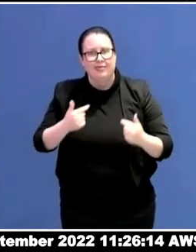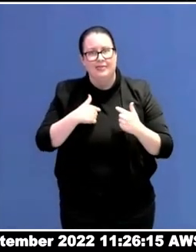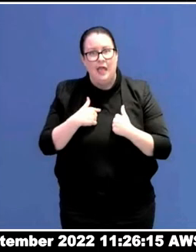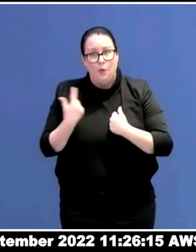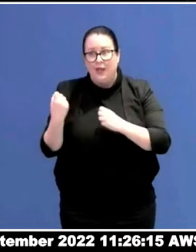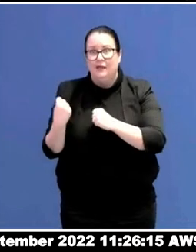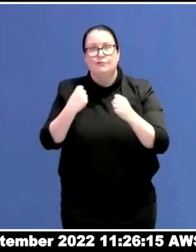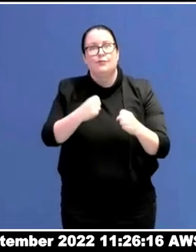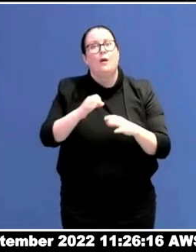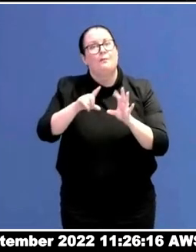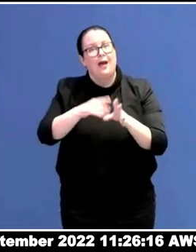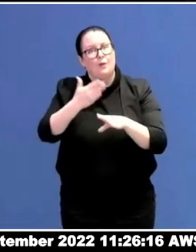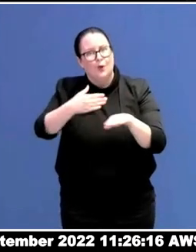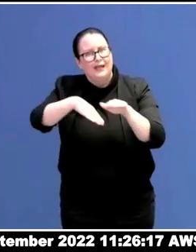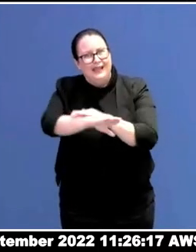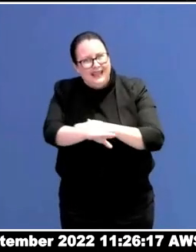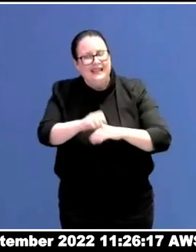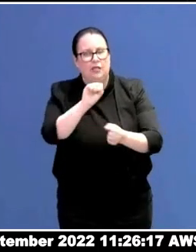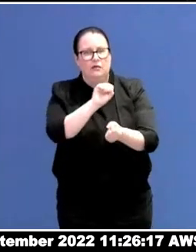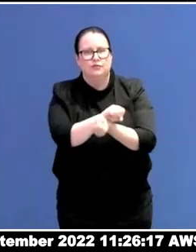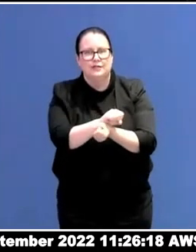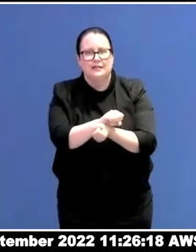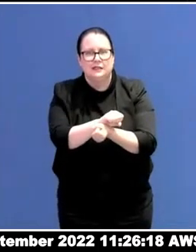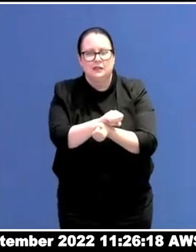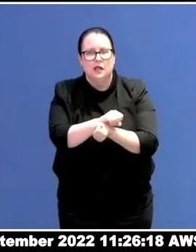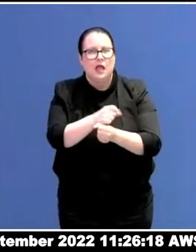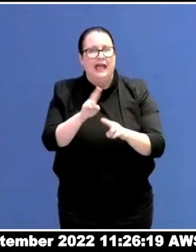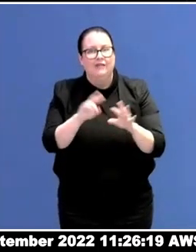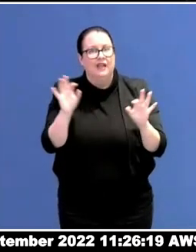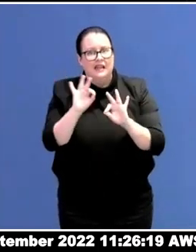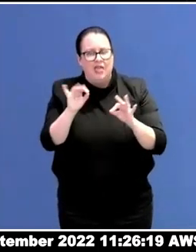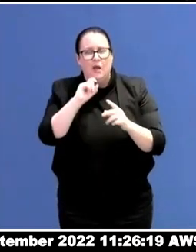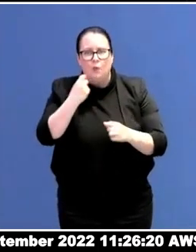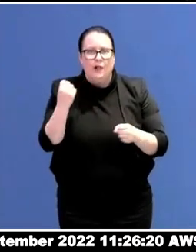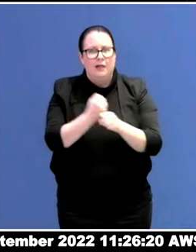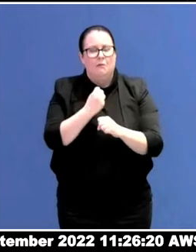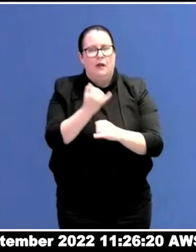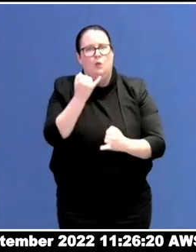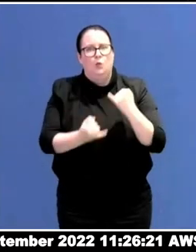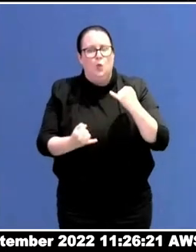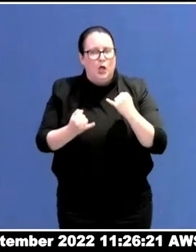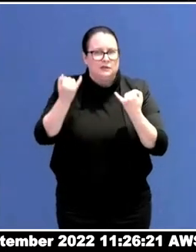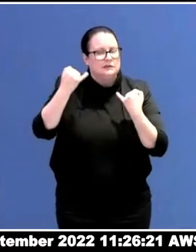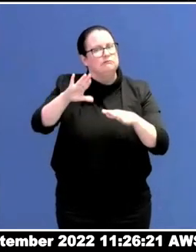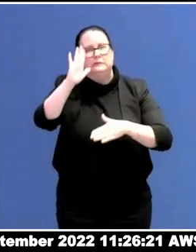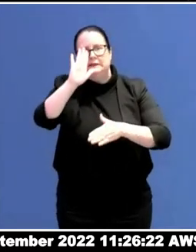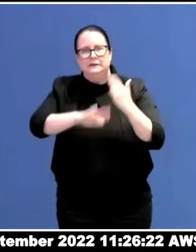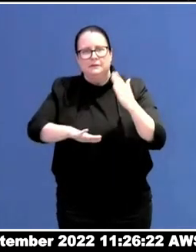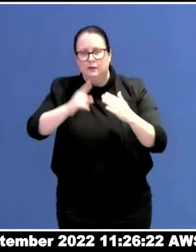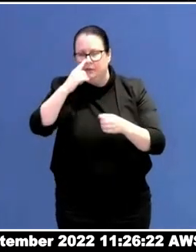when listening and hearing and validating trauma and disabling trauma, people can't move past that.